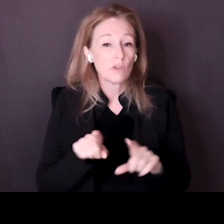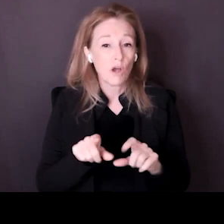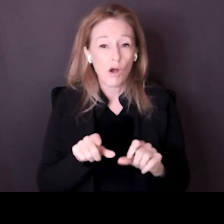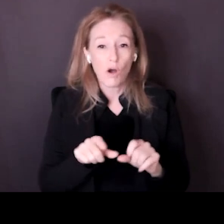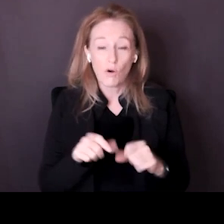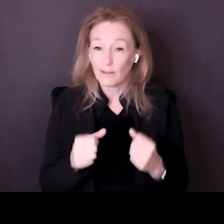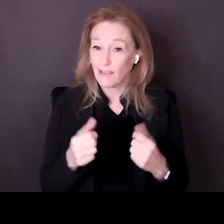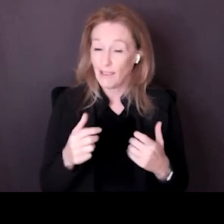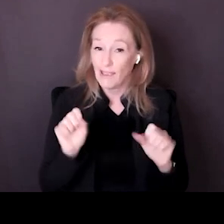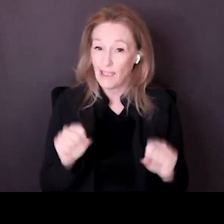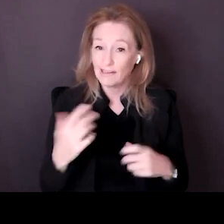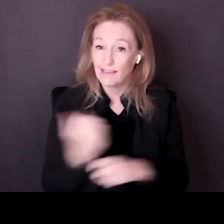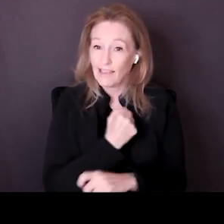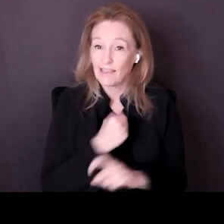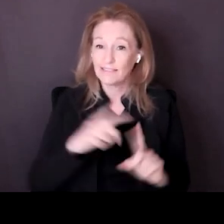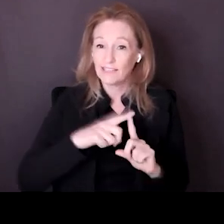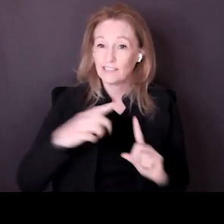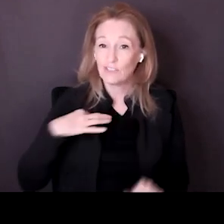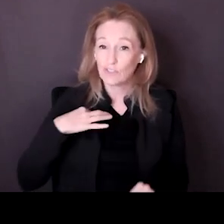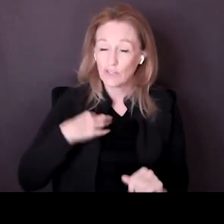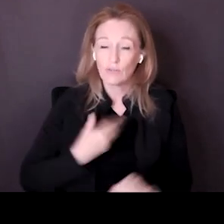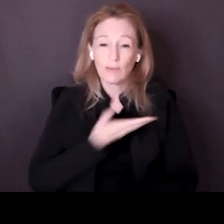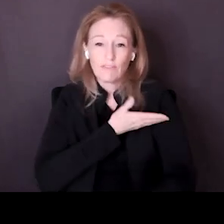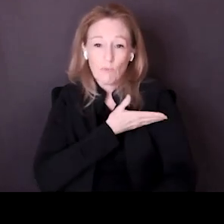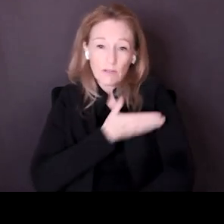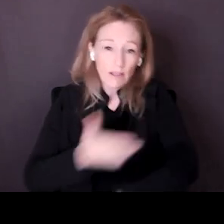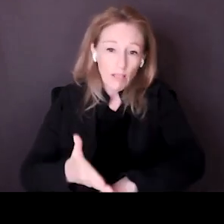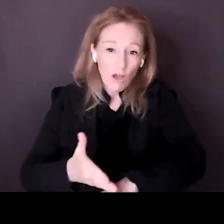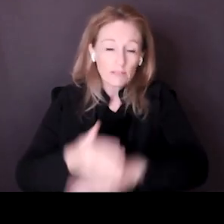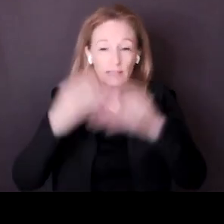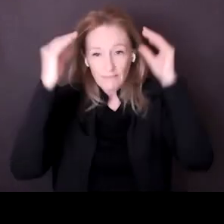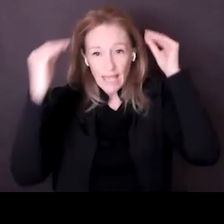SESSION T-SHIRT. SHORT SLEEVE, LONG SLEEVE, HATS, FIVE DIFFERENT